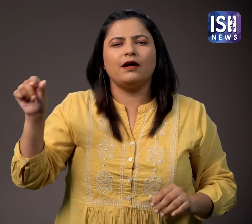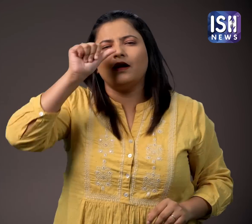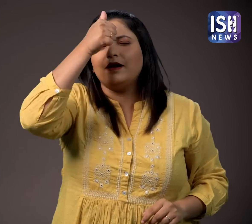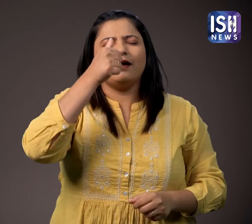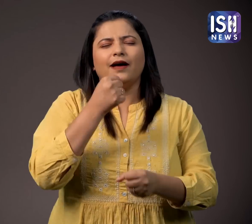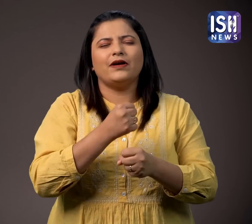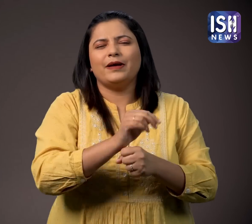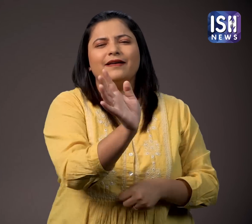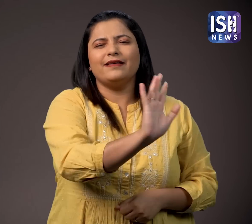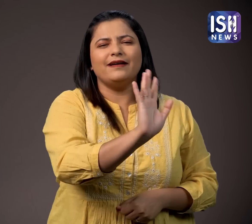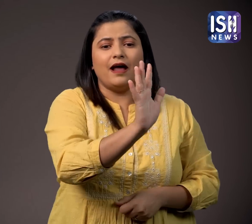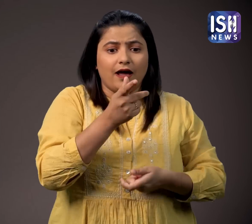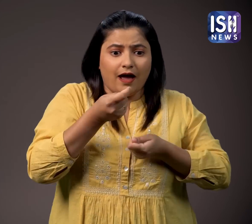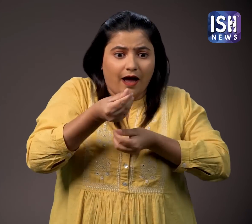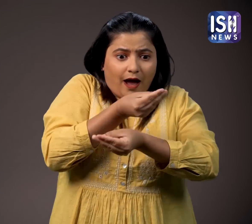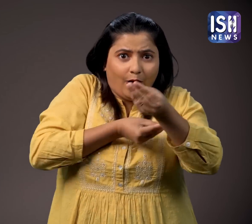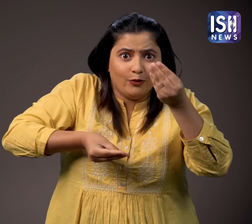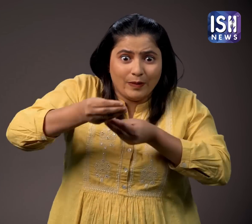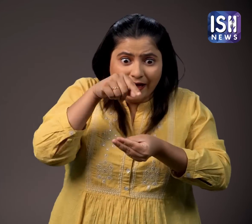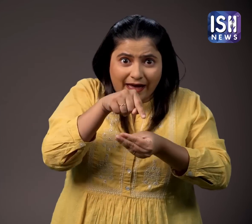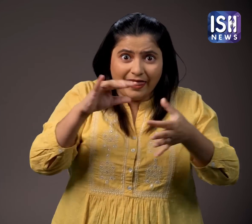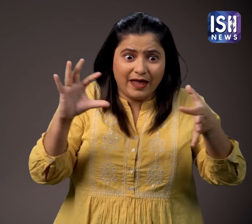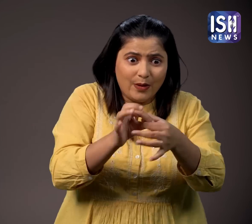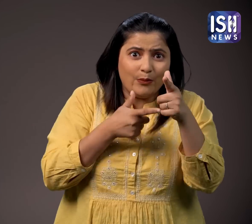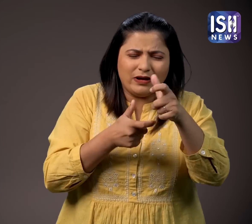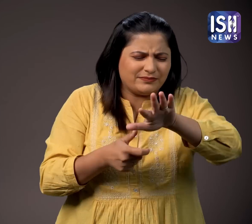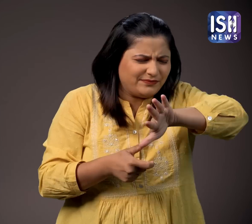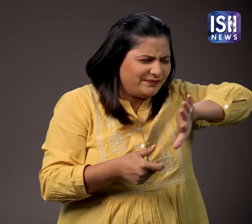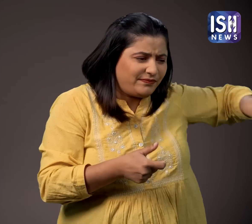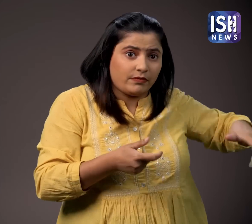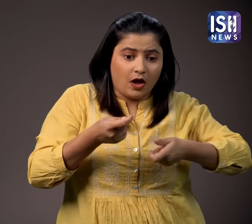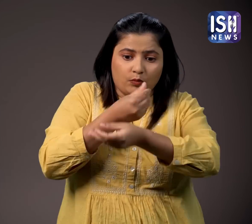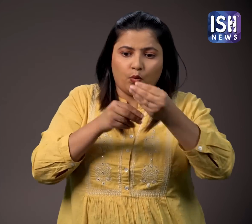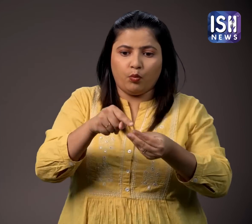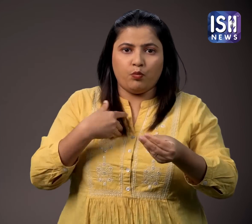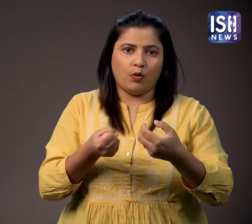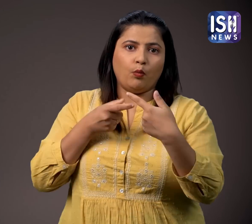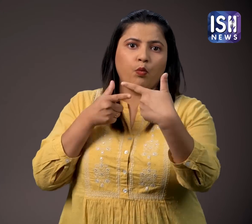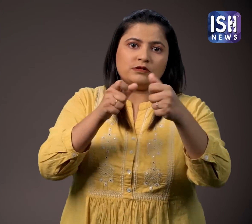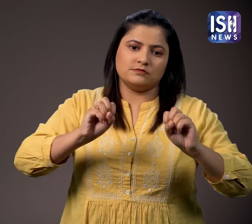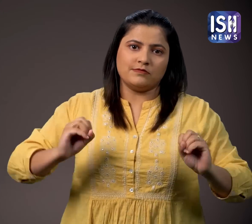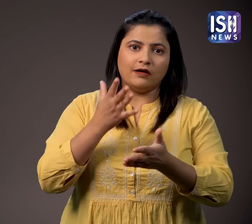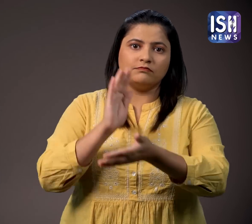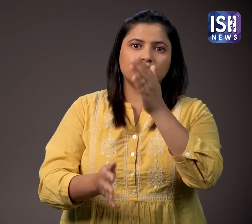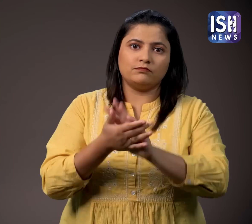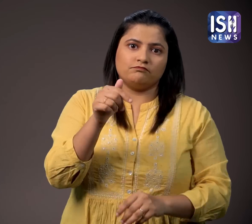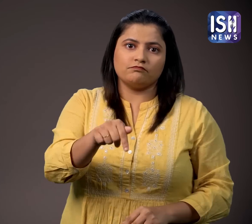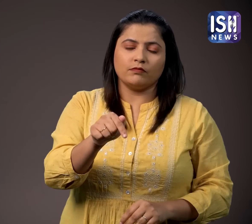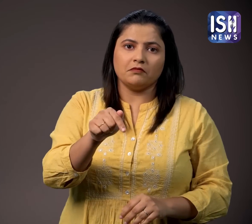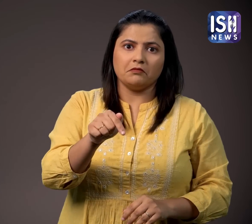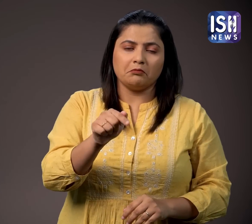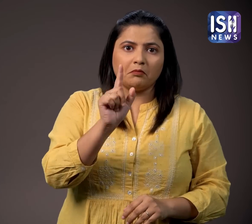But according to India, war is different but India is using economics as a weapon in war.